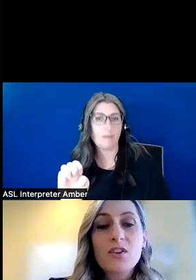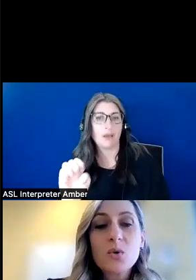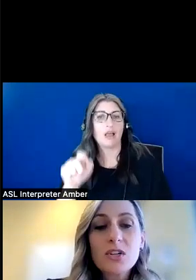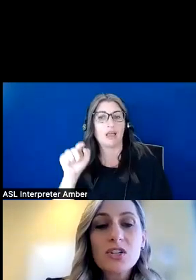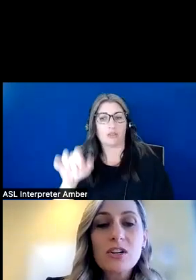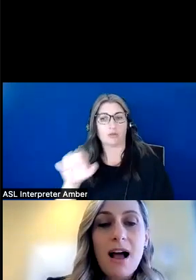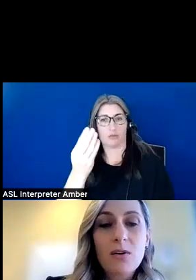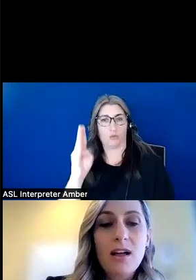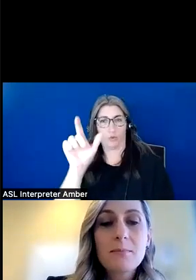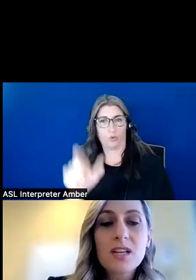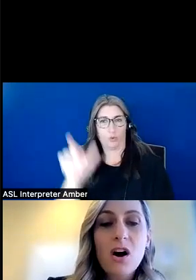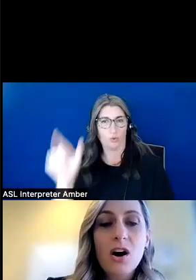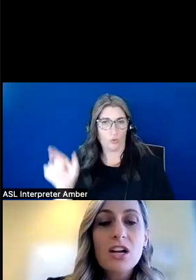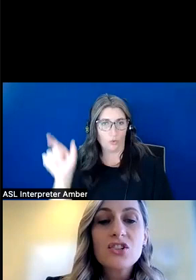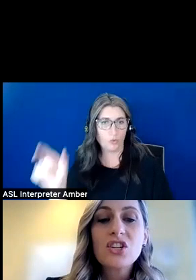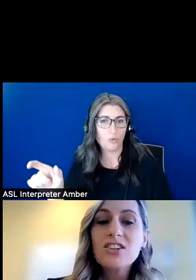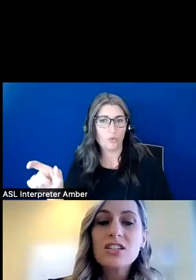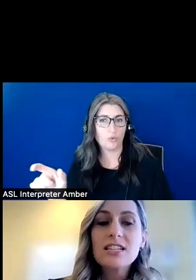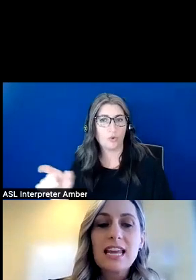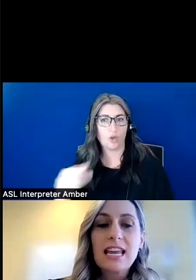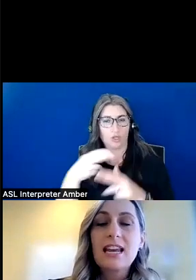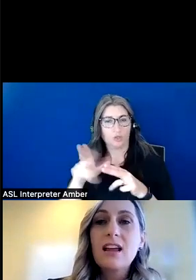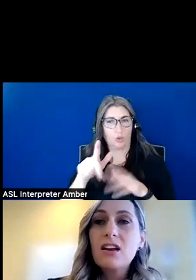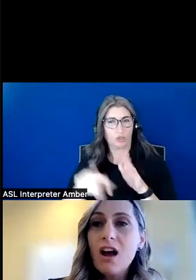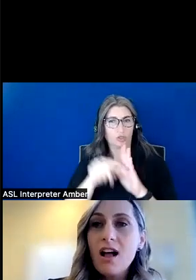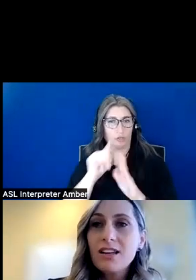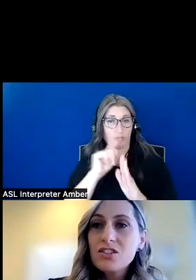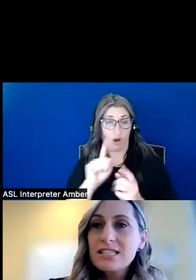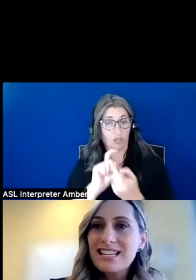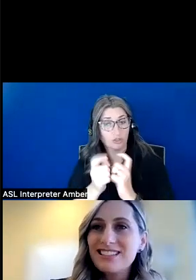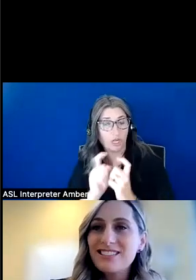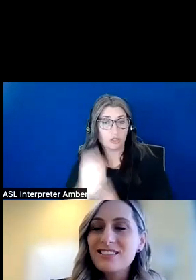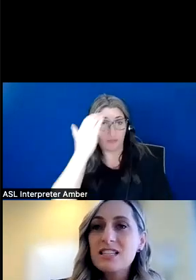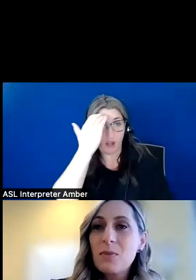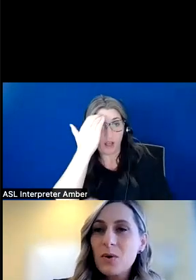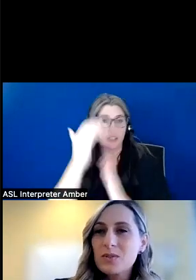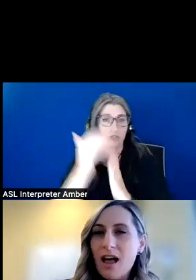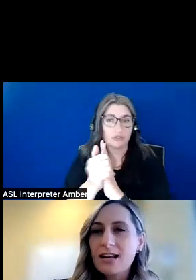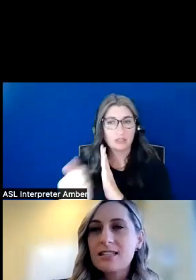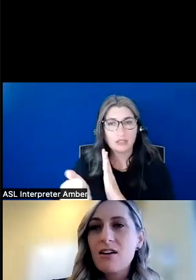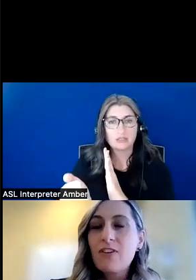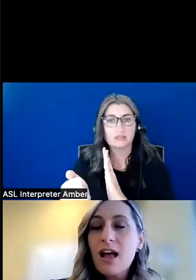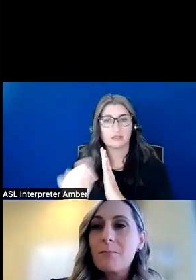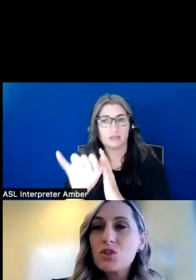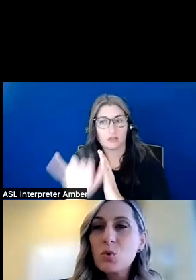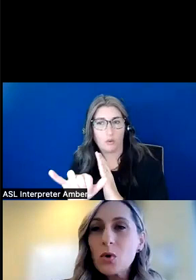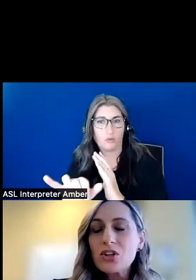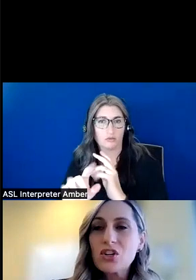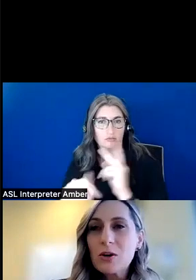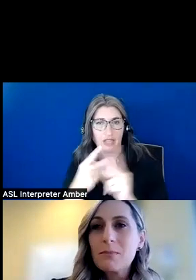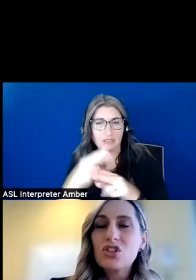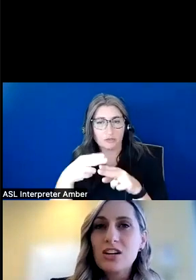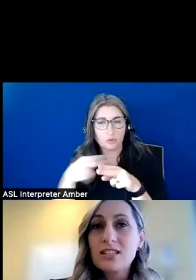The short-term outcomes are changes in knowledge, skills, those kinds of shorter-term changes